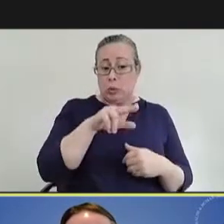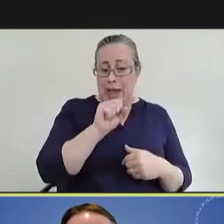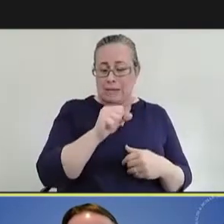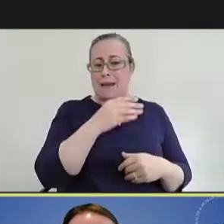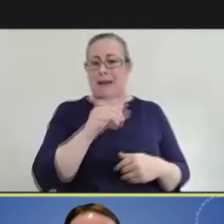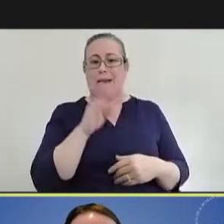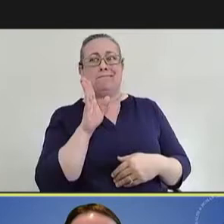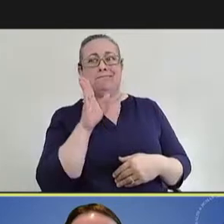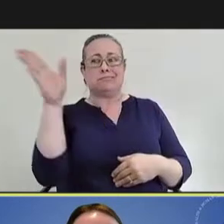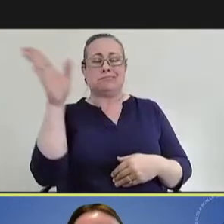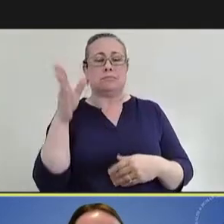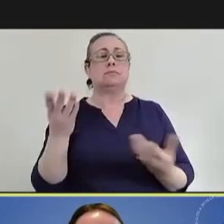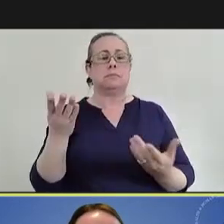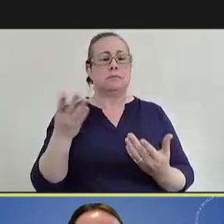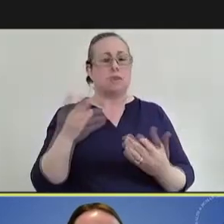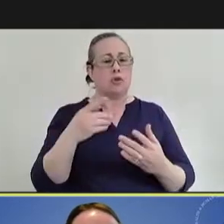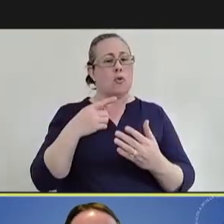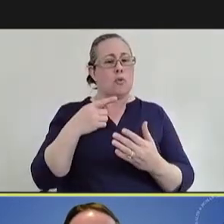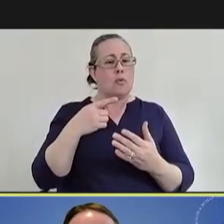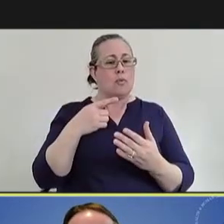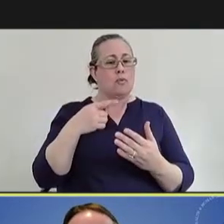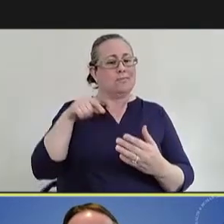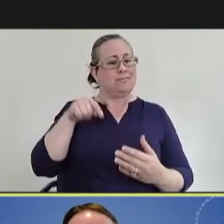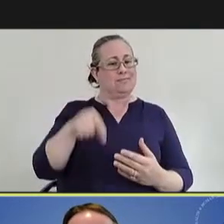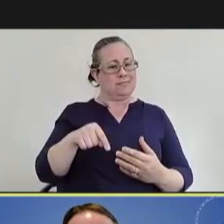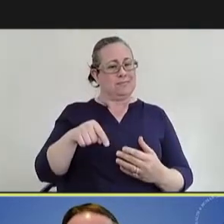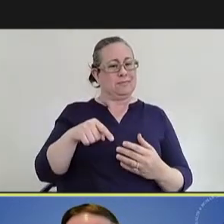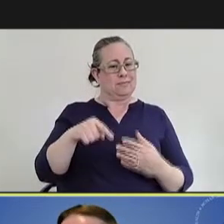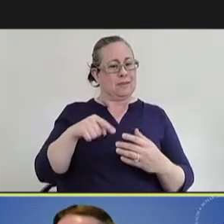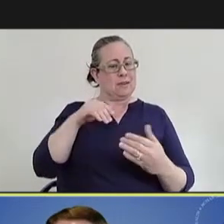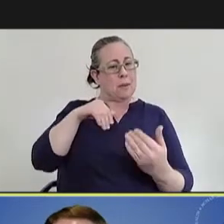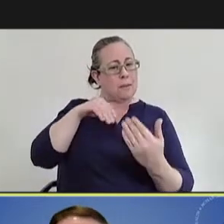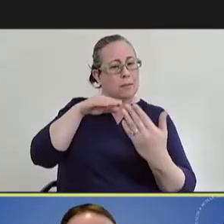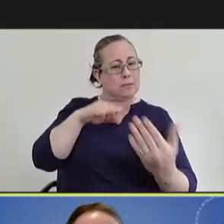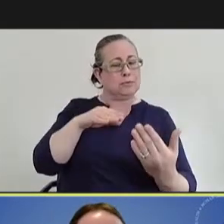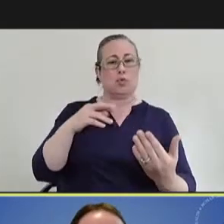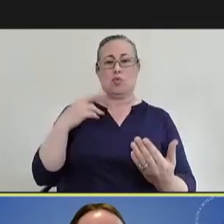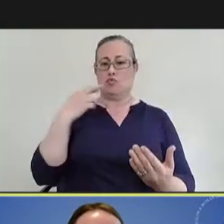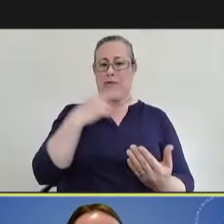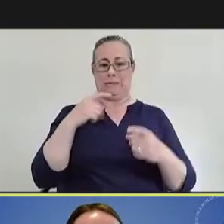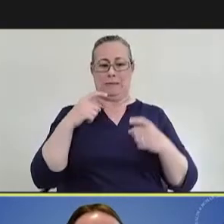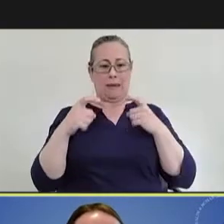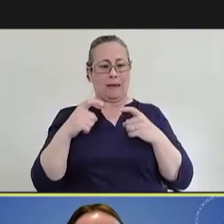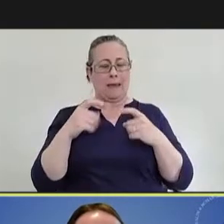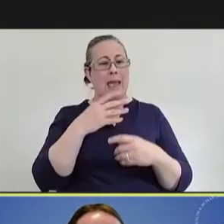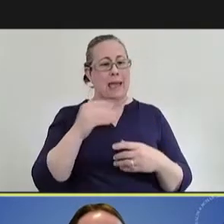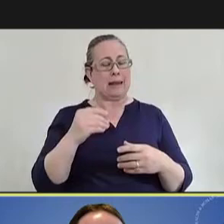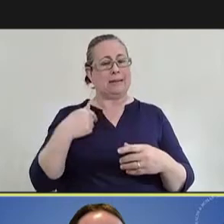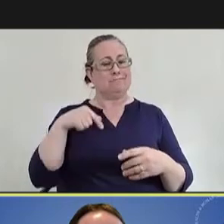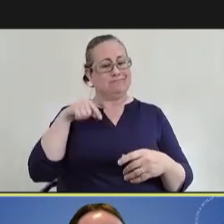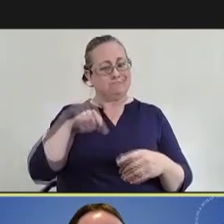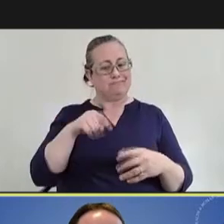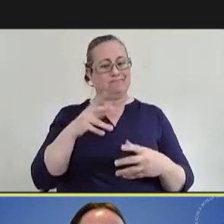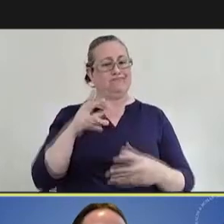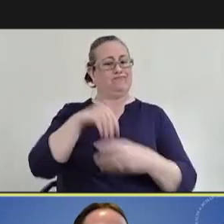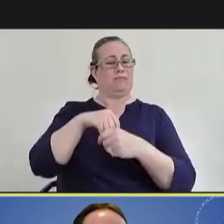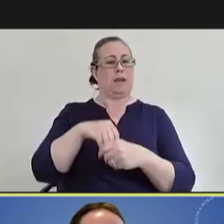management approaches, it really is an embodiment of American values and how we want to ensure that